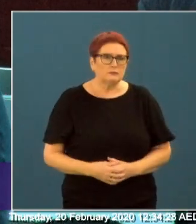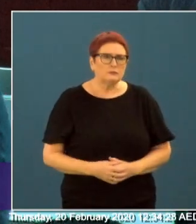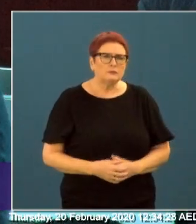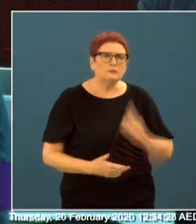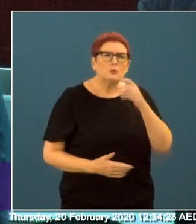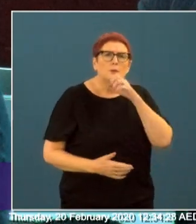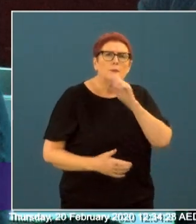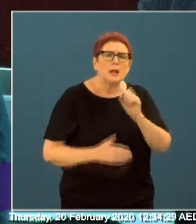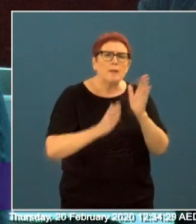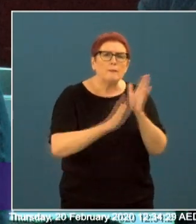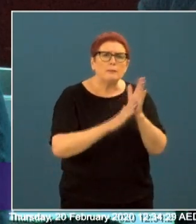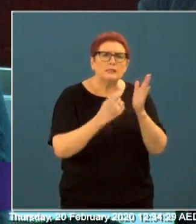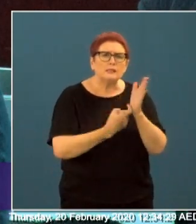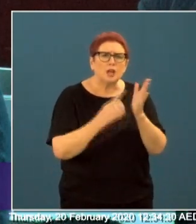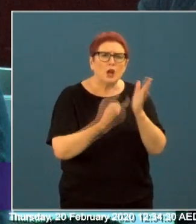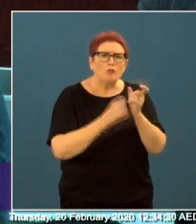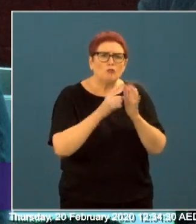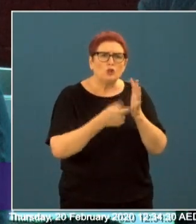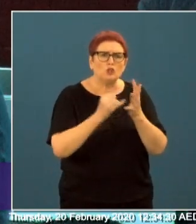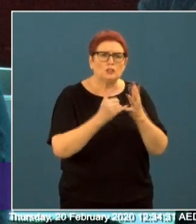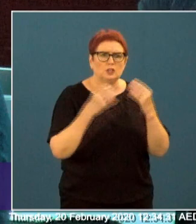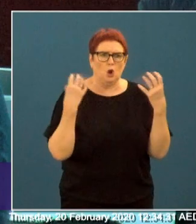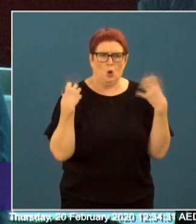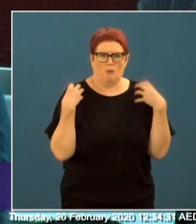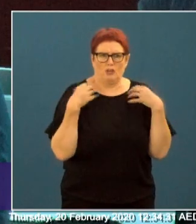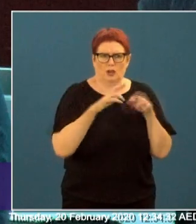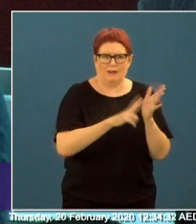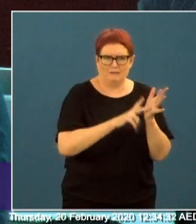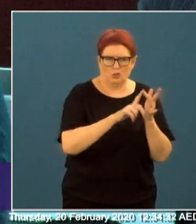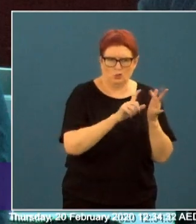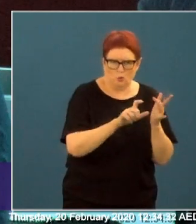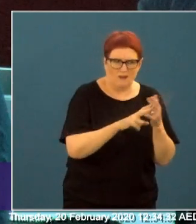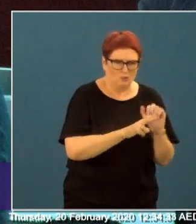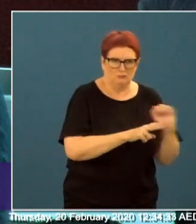the Commissioner in Victoria, provided reference to that report